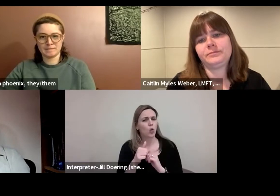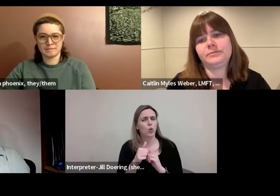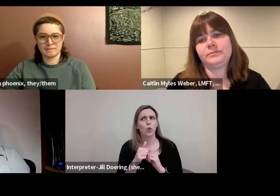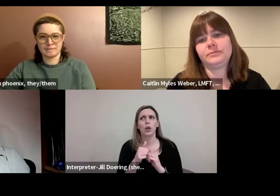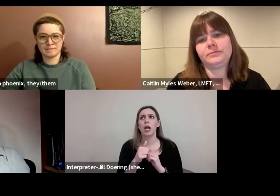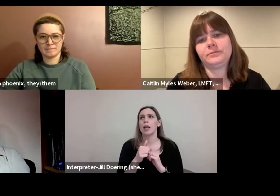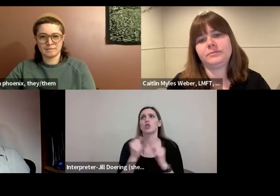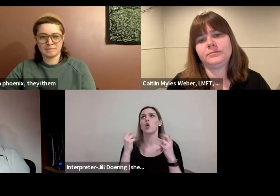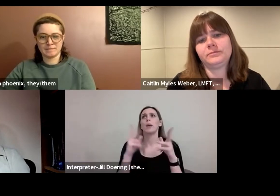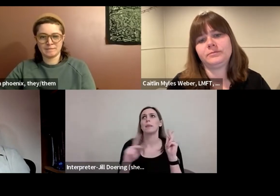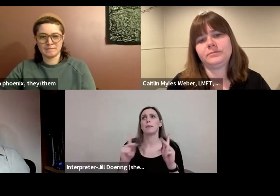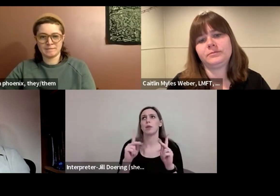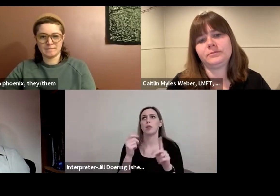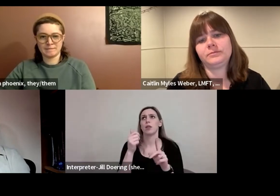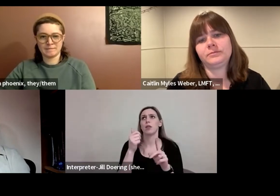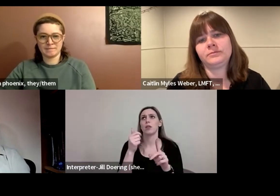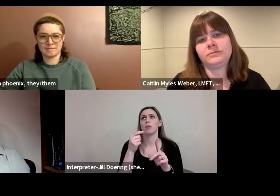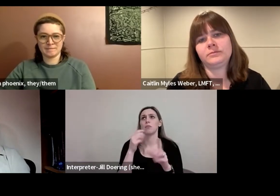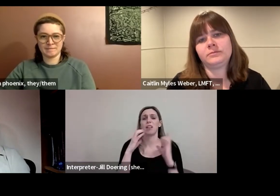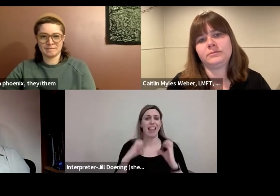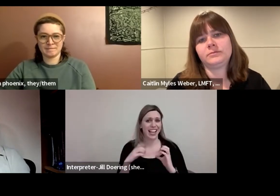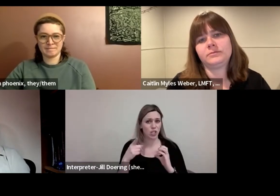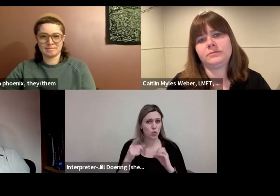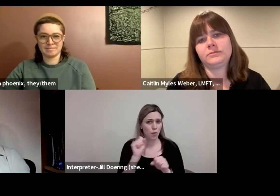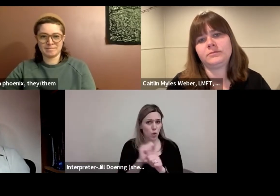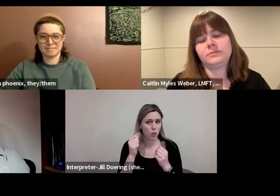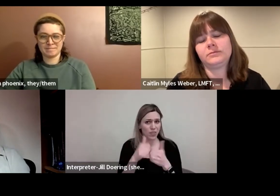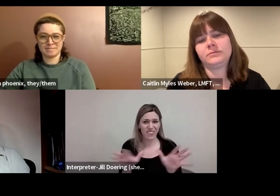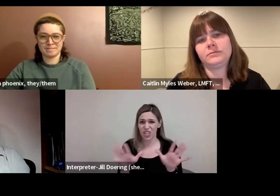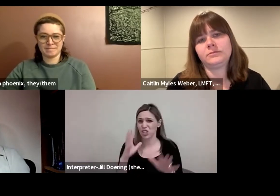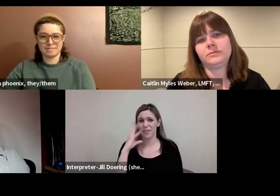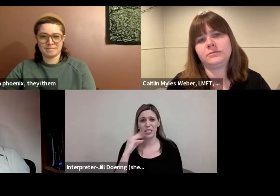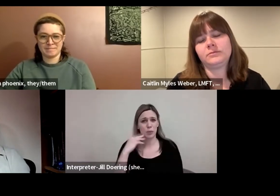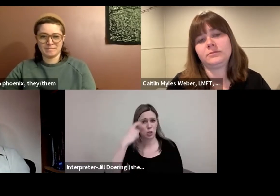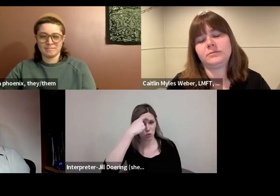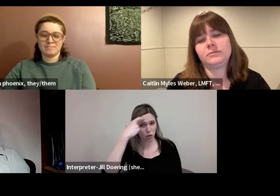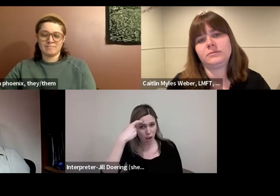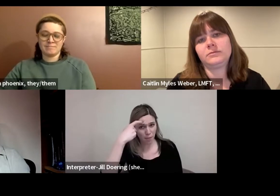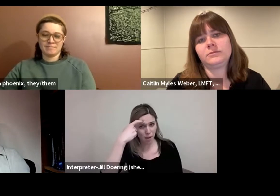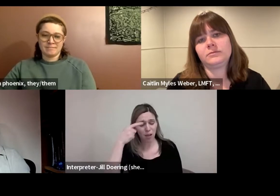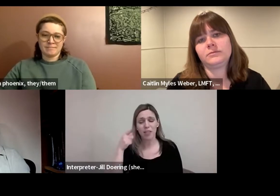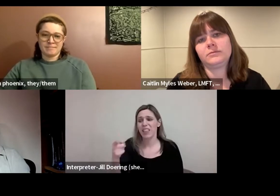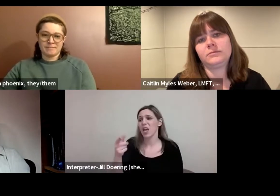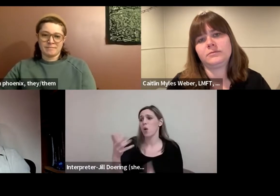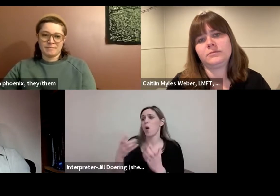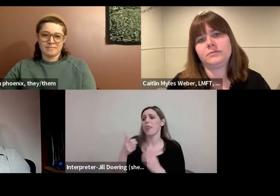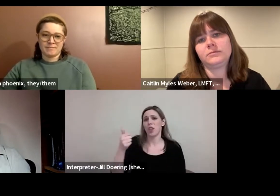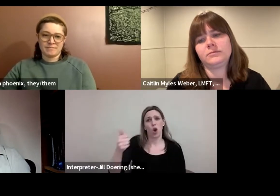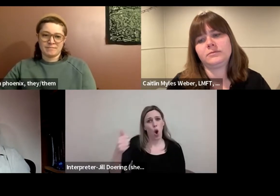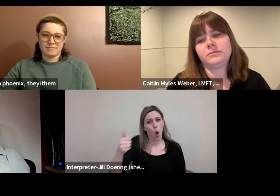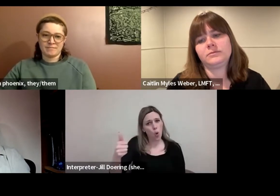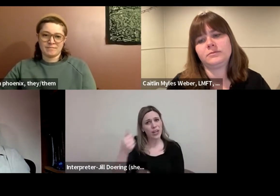and folks that have trauma often wanna have their own agency and control and may not wanna be coming forward